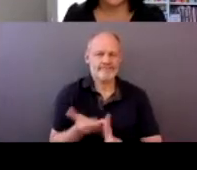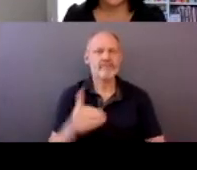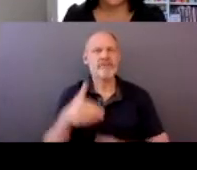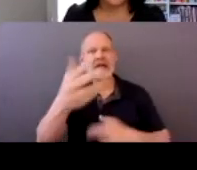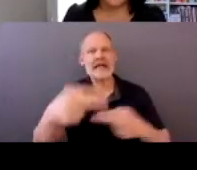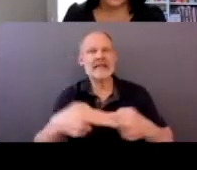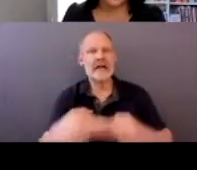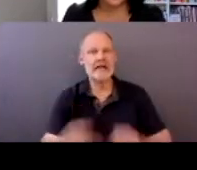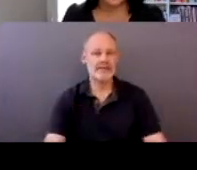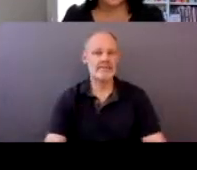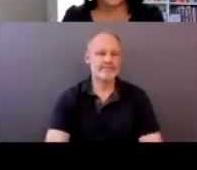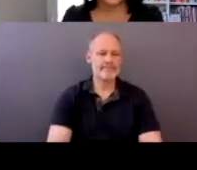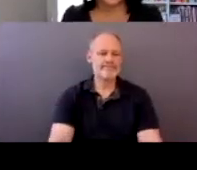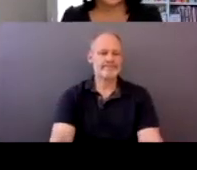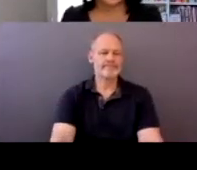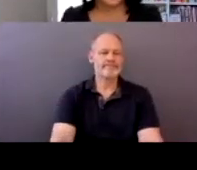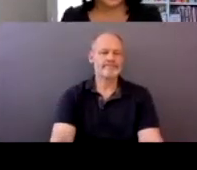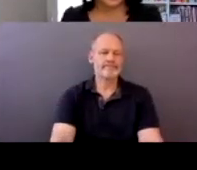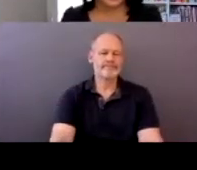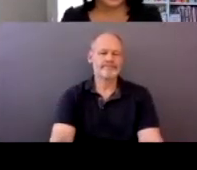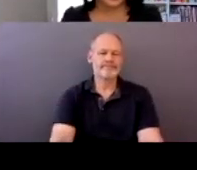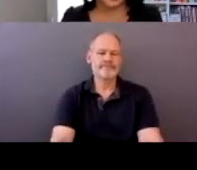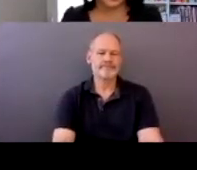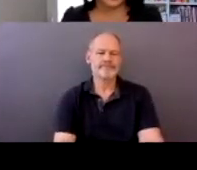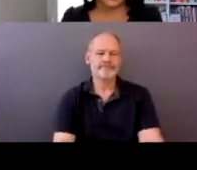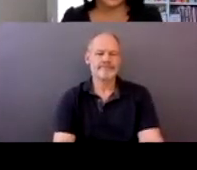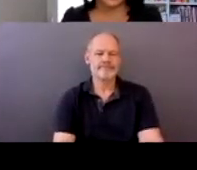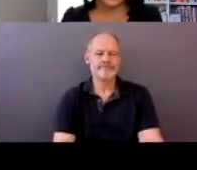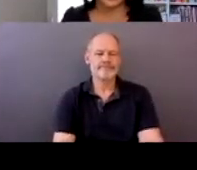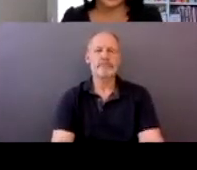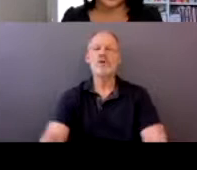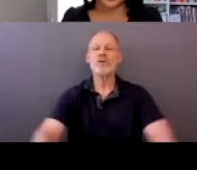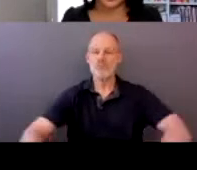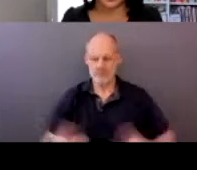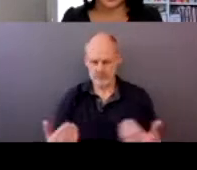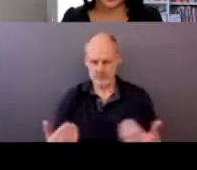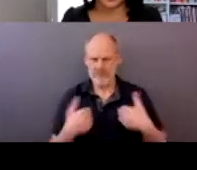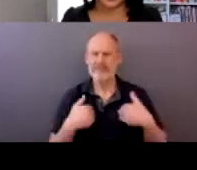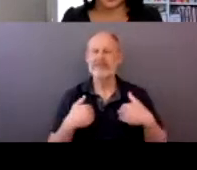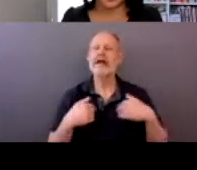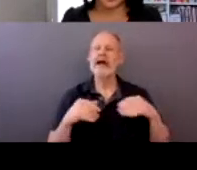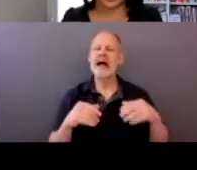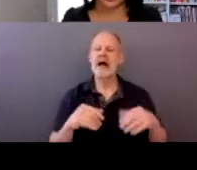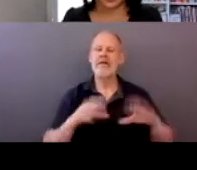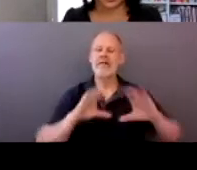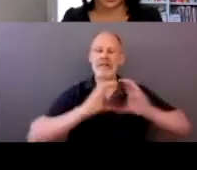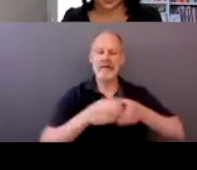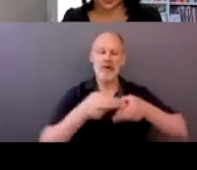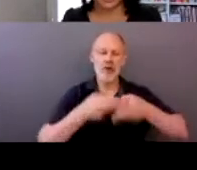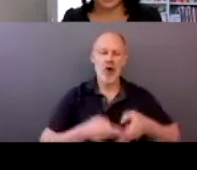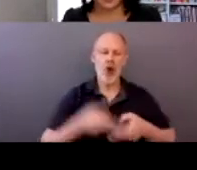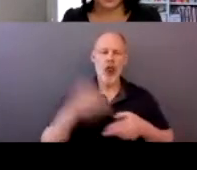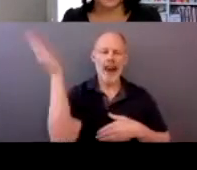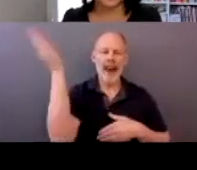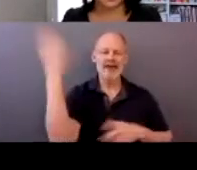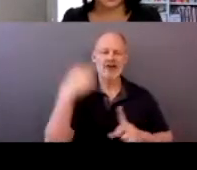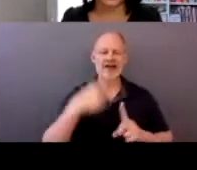Our lectures on artwork discussions have been interesting to turn into this virtual realm. so